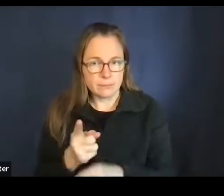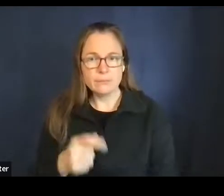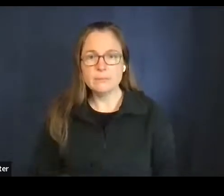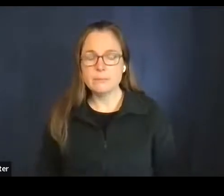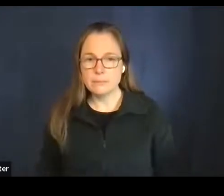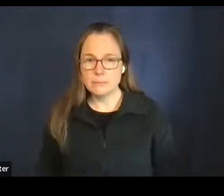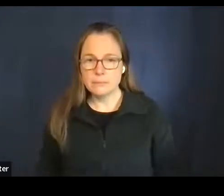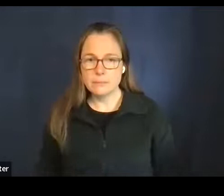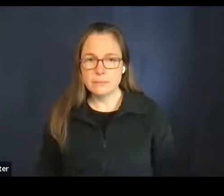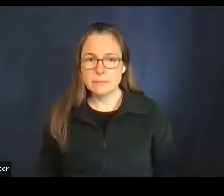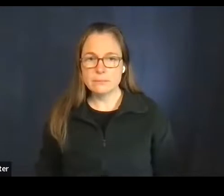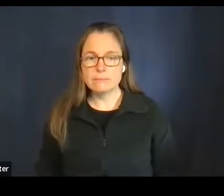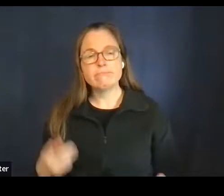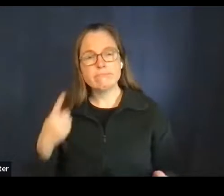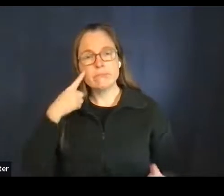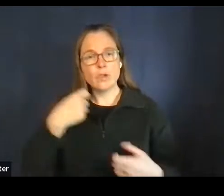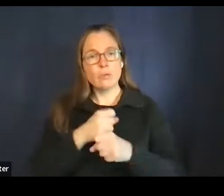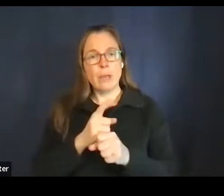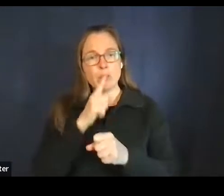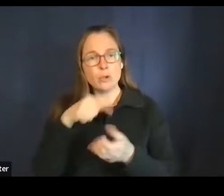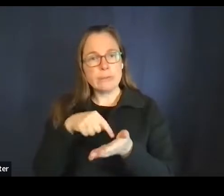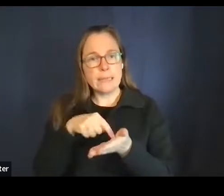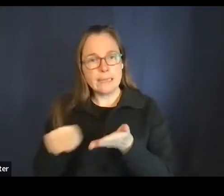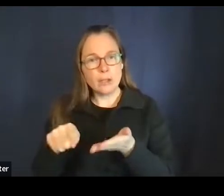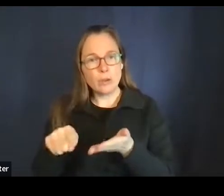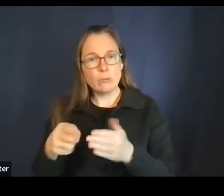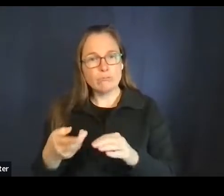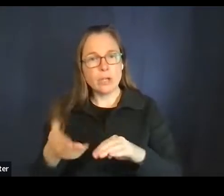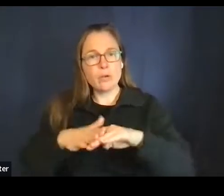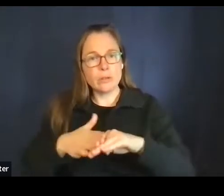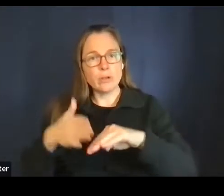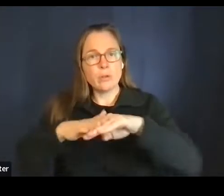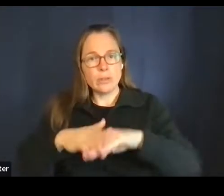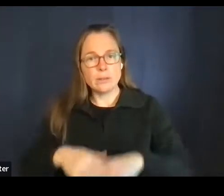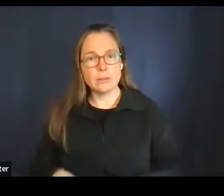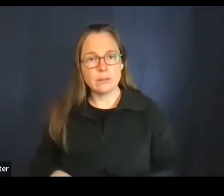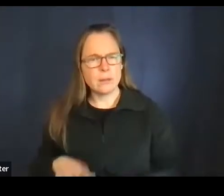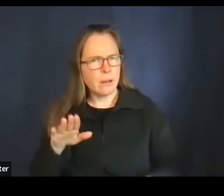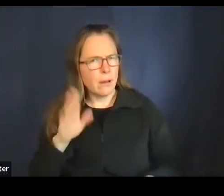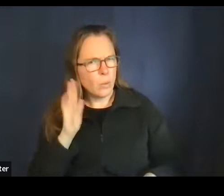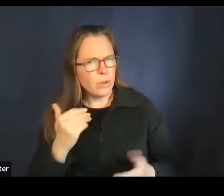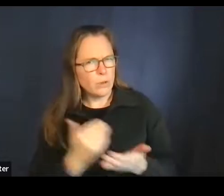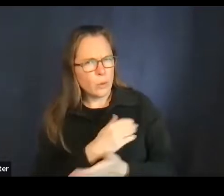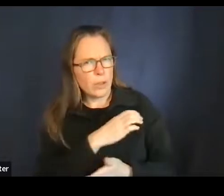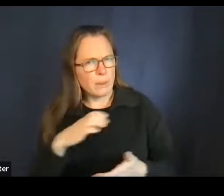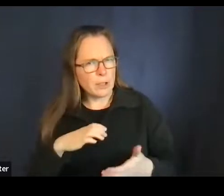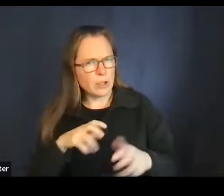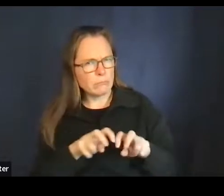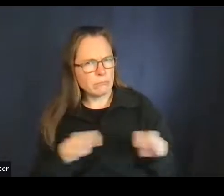in order to keep up with salaries as salary changes. So there'll be a new commission convened biennially.